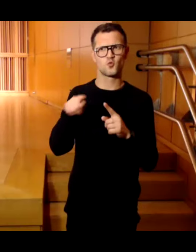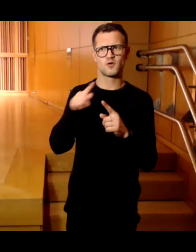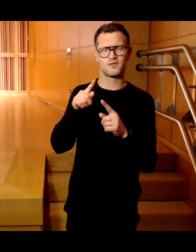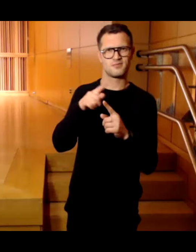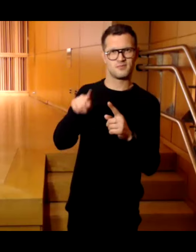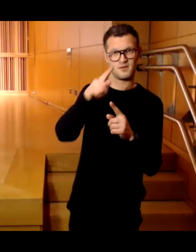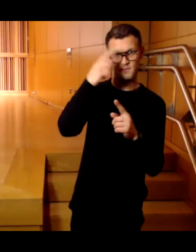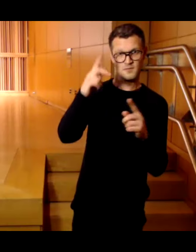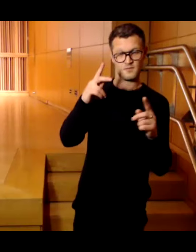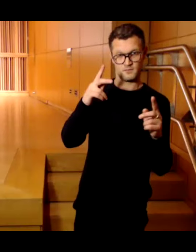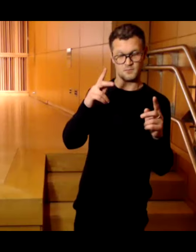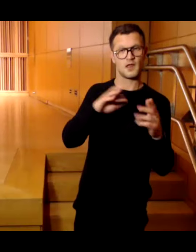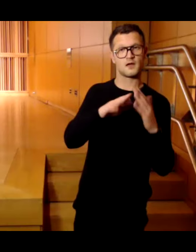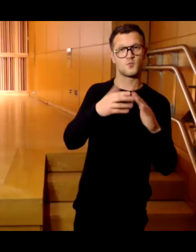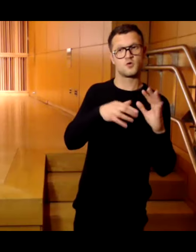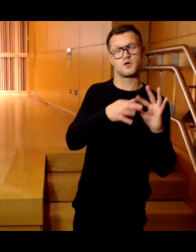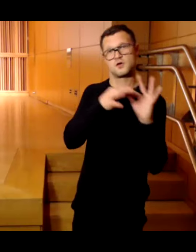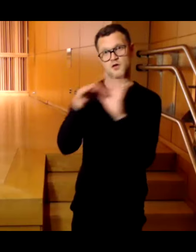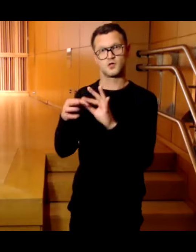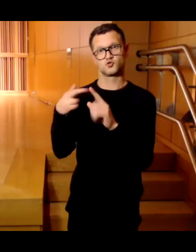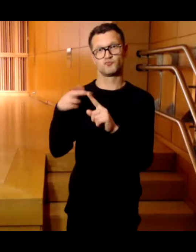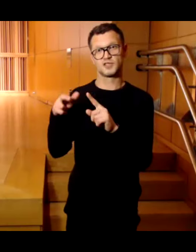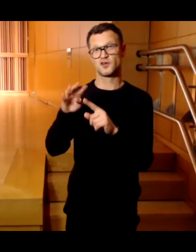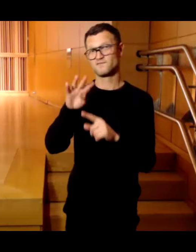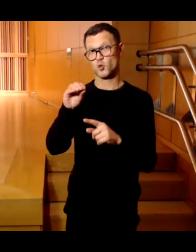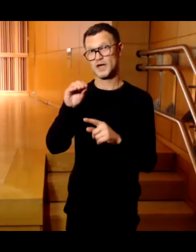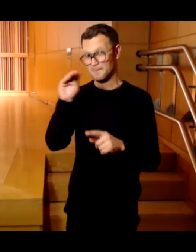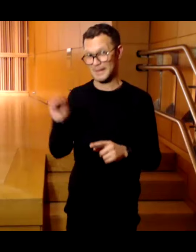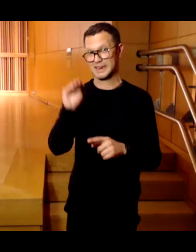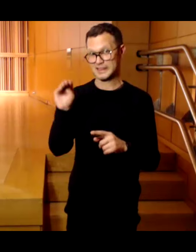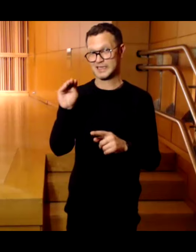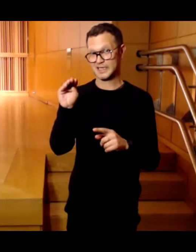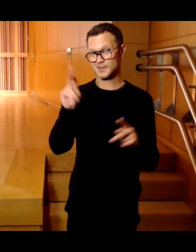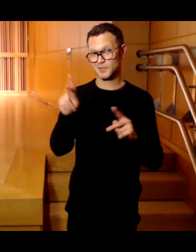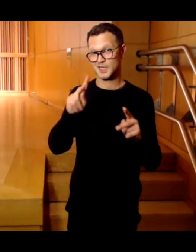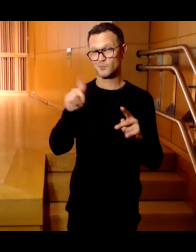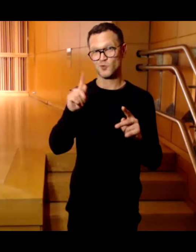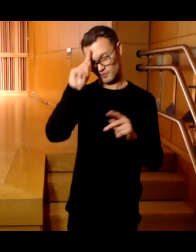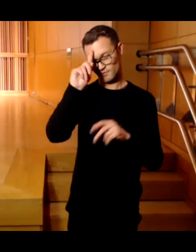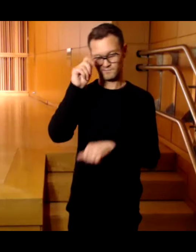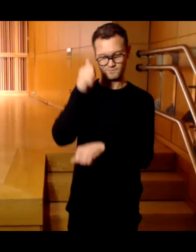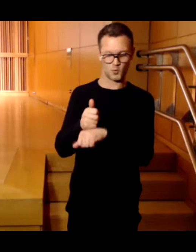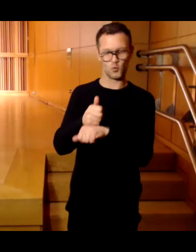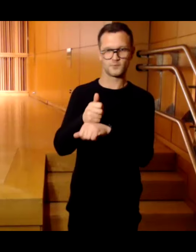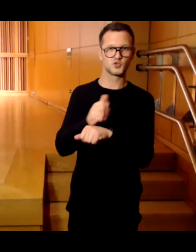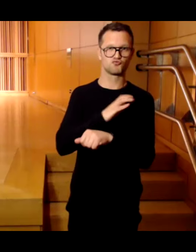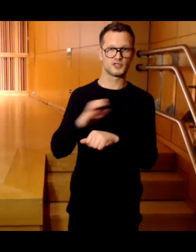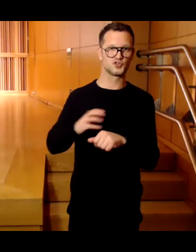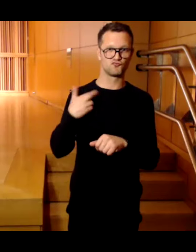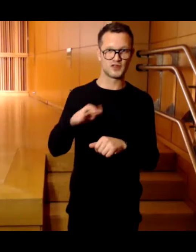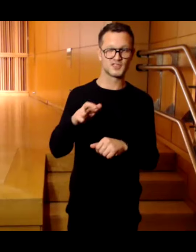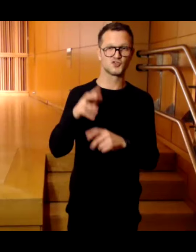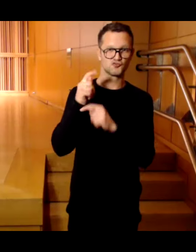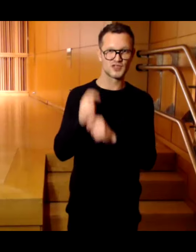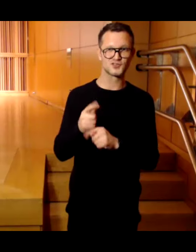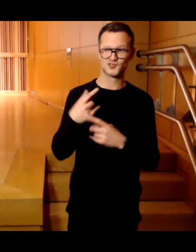Presumably, the 40 million or so of us, having formed our Christian religious traditions and slavery, cling to them even today.